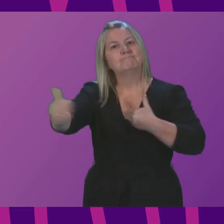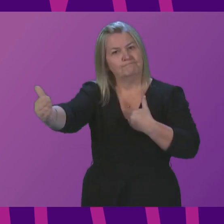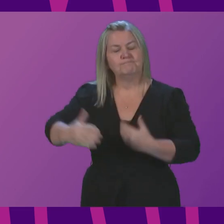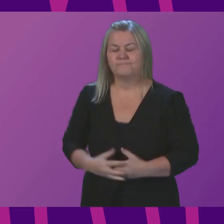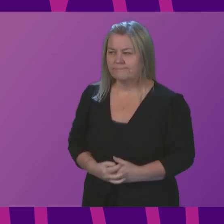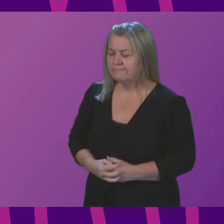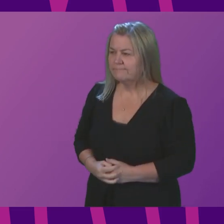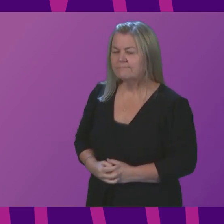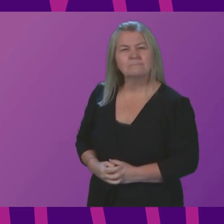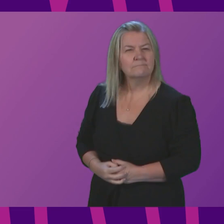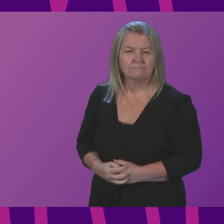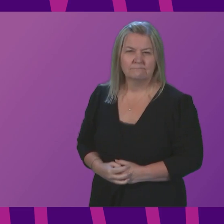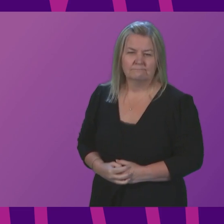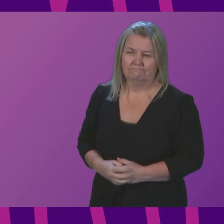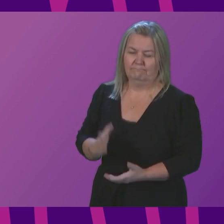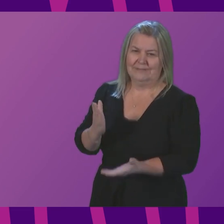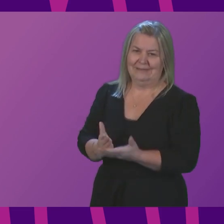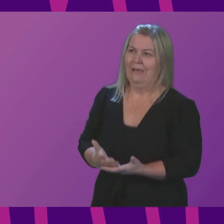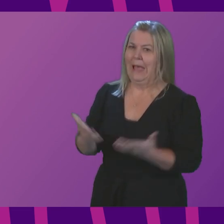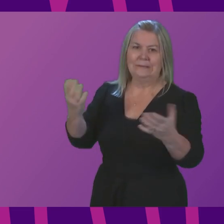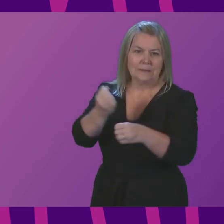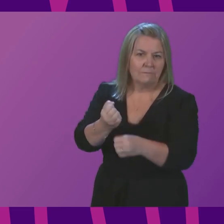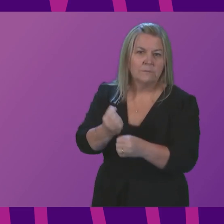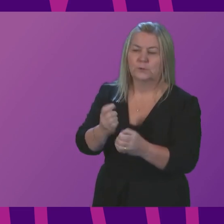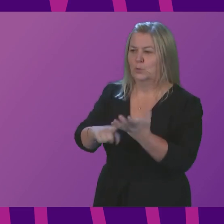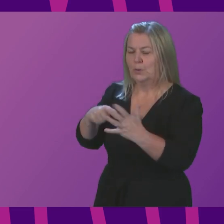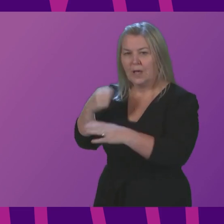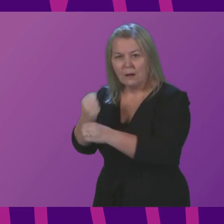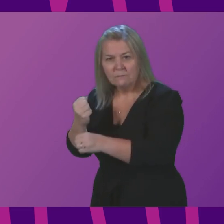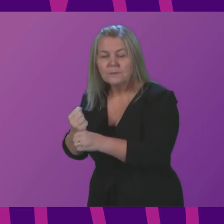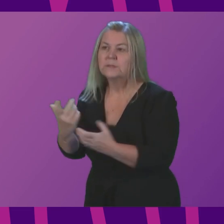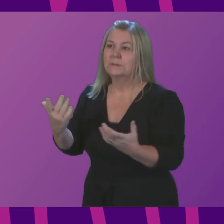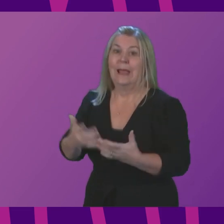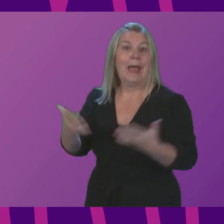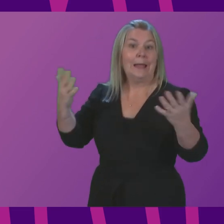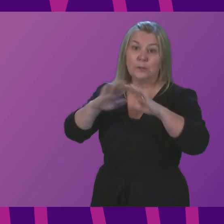I do not believe that any Government in the United Kingdom or across the world is doing